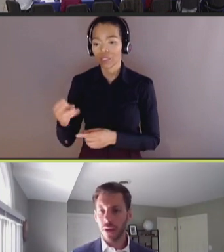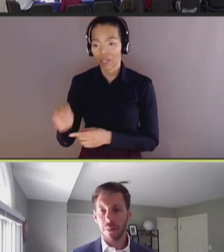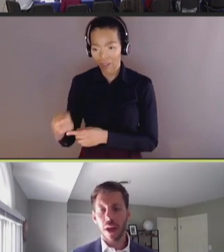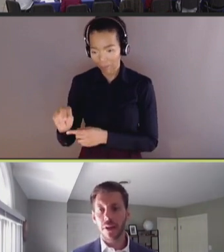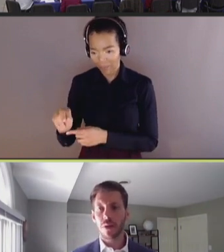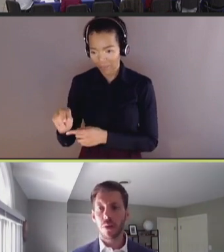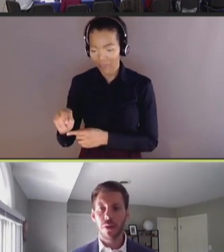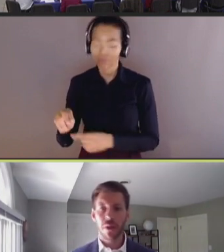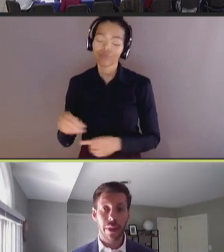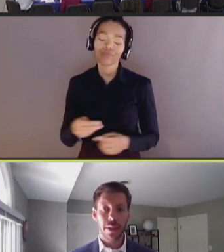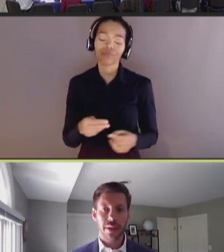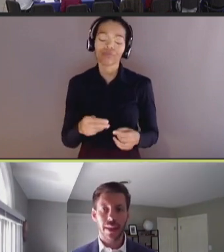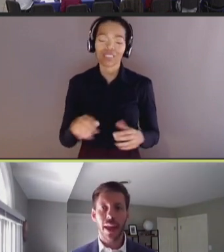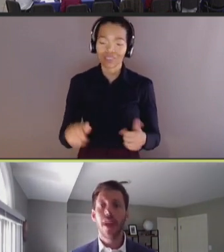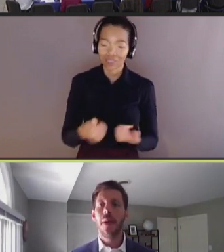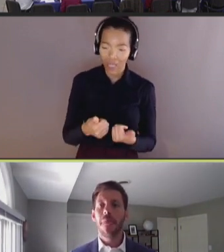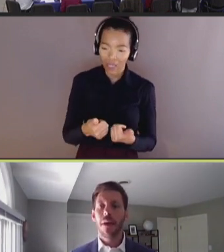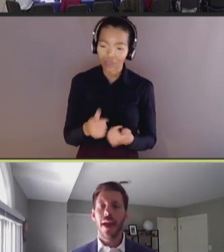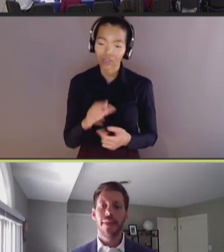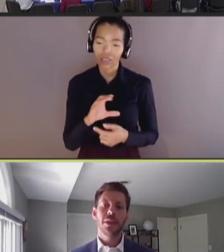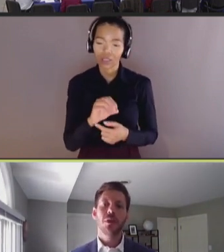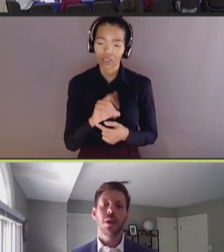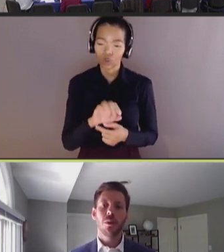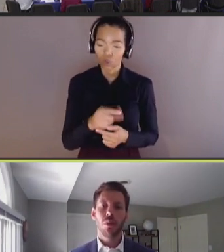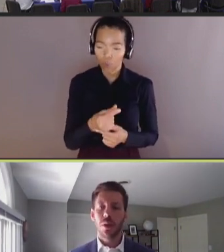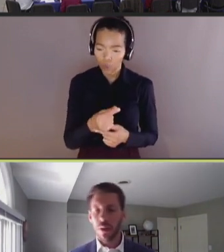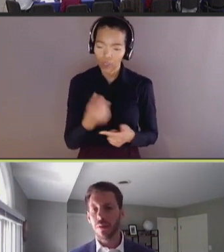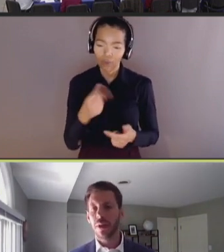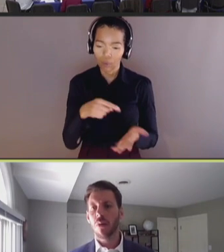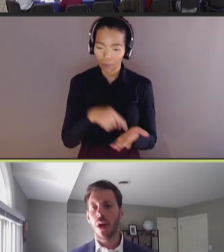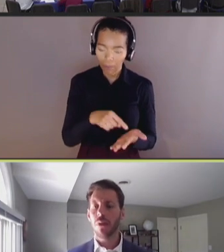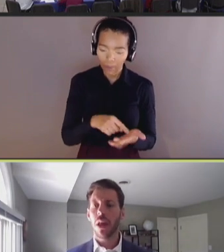the right products are ordered and things like that. And that's where we really want to rely